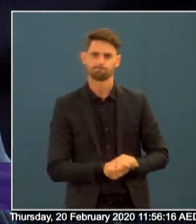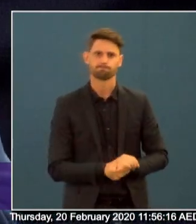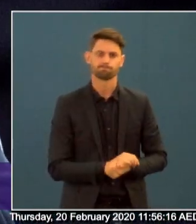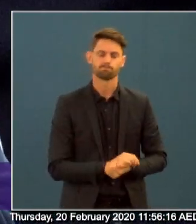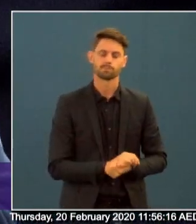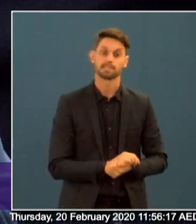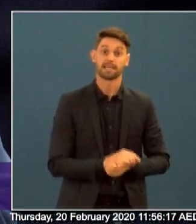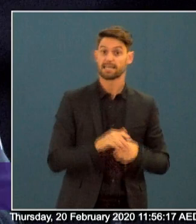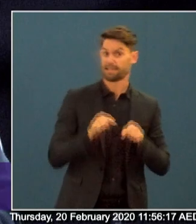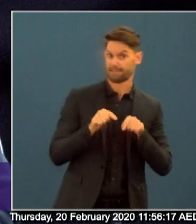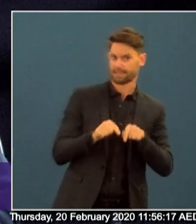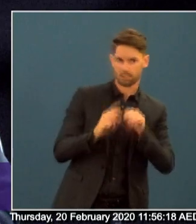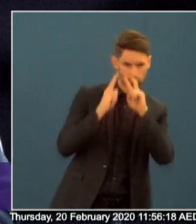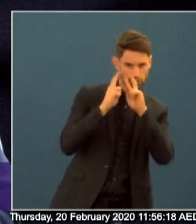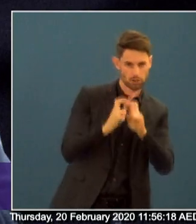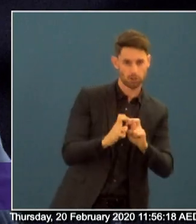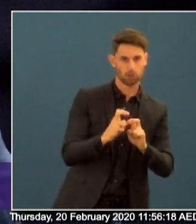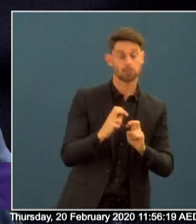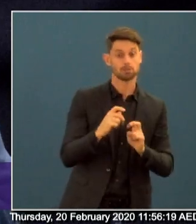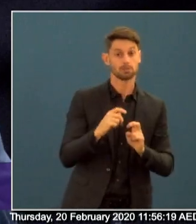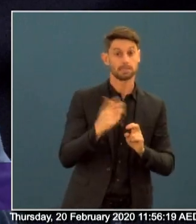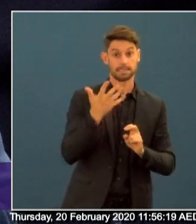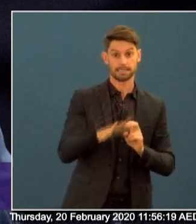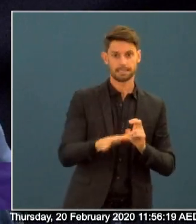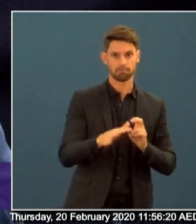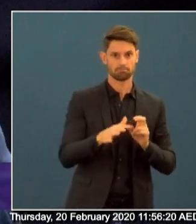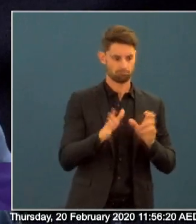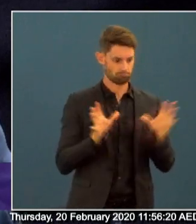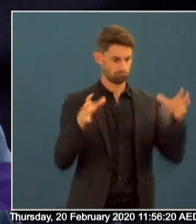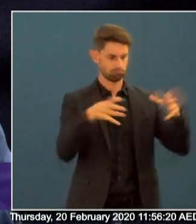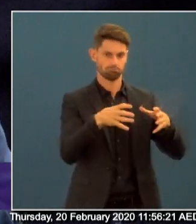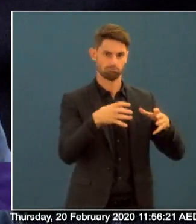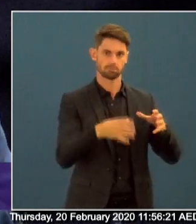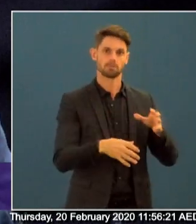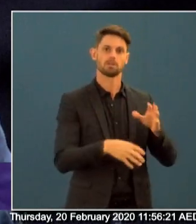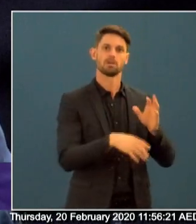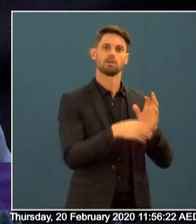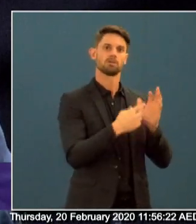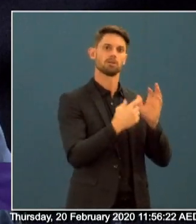The study refers to a joint collaborative effort, between Professor Amanda Richdale's group in La Trobe